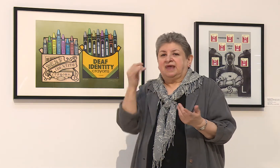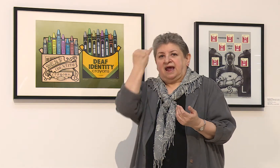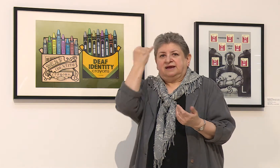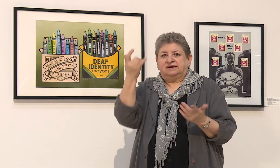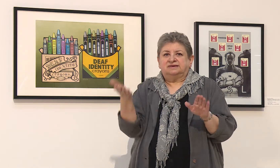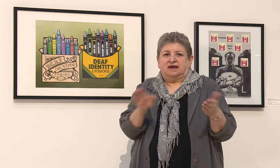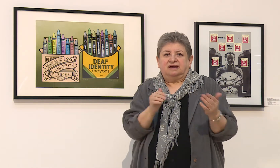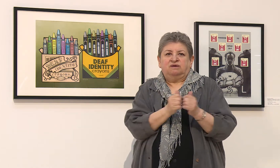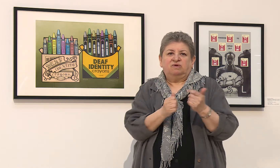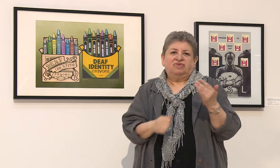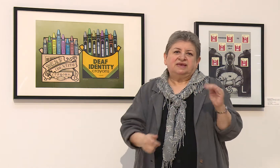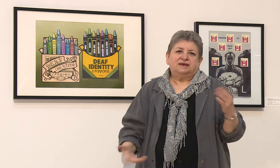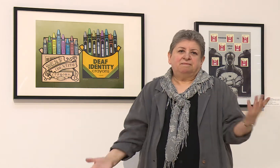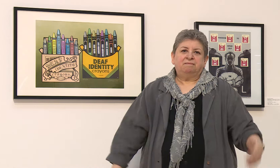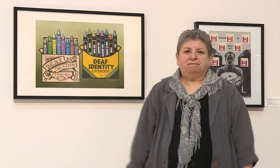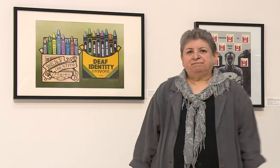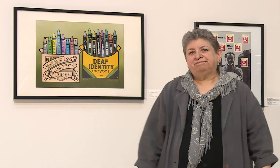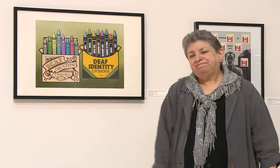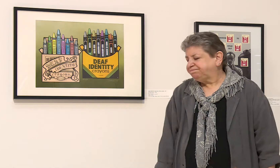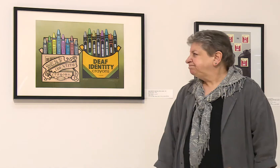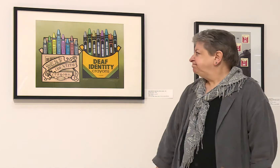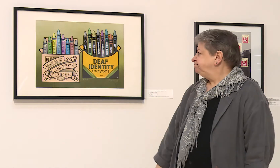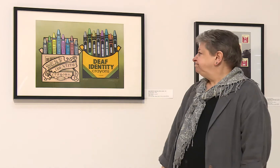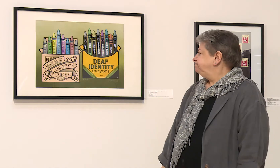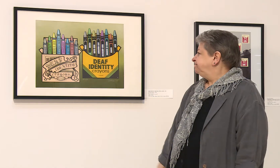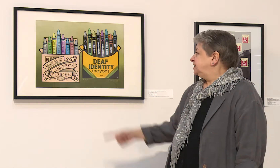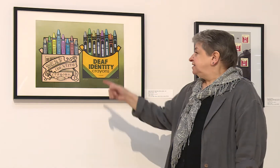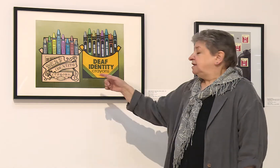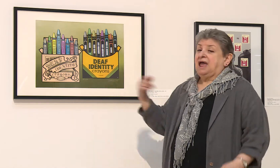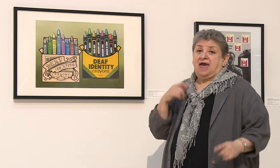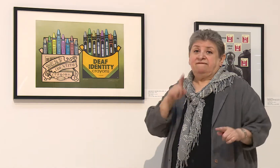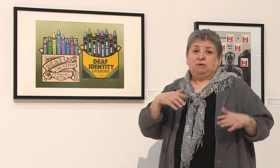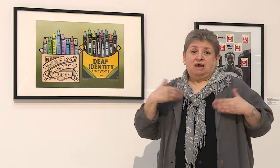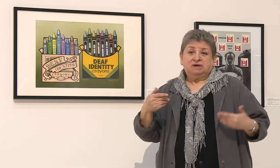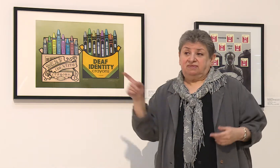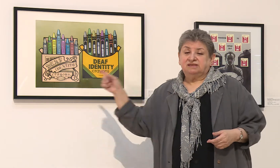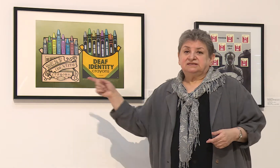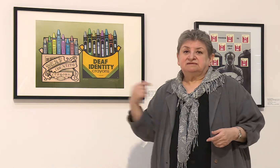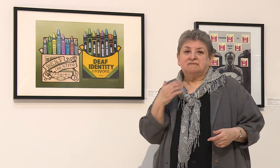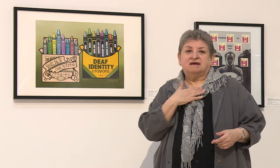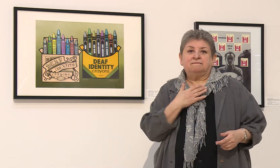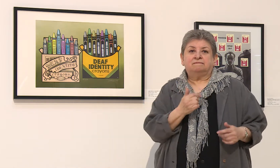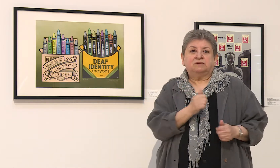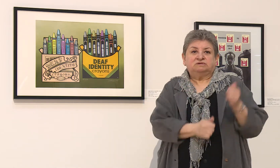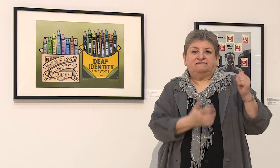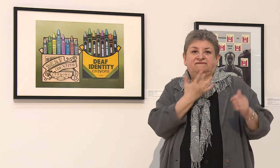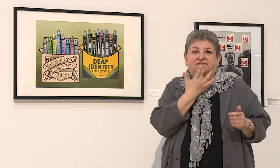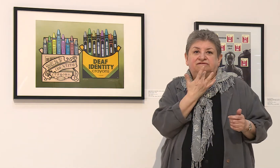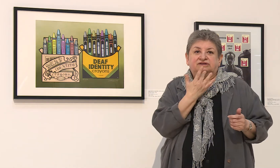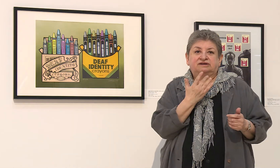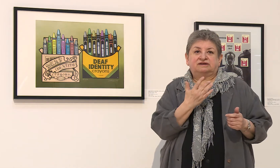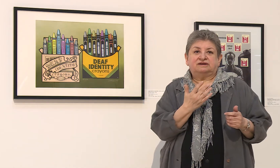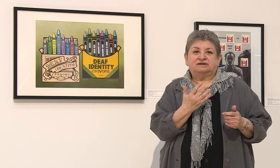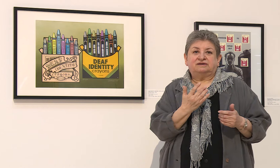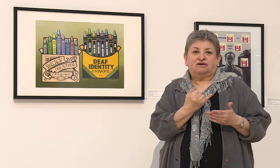It wasn't easy work, and that idea died with him. I do have to admit, this is my favorite piece